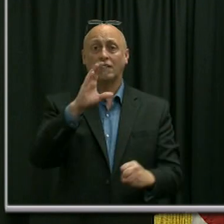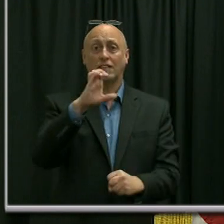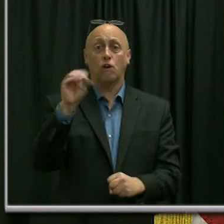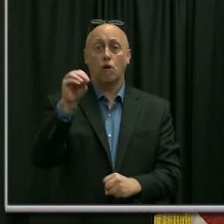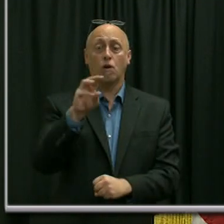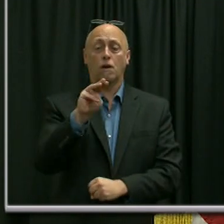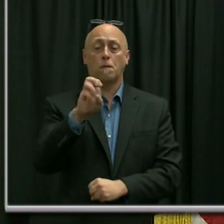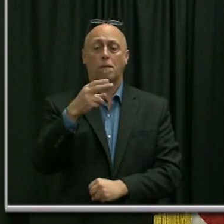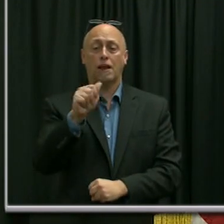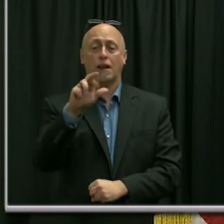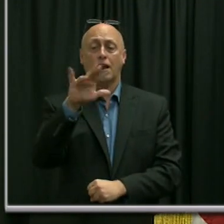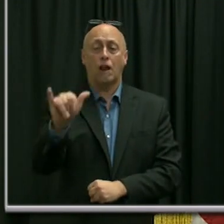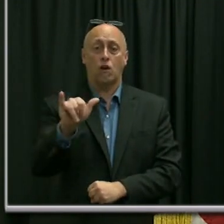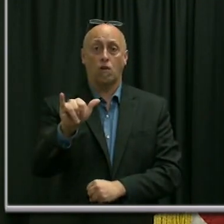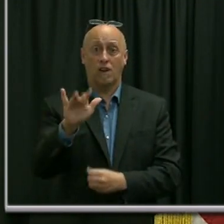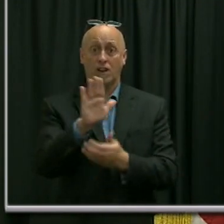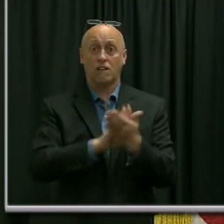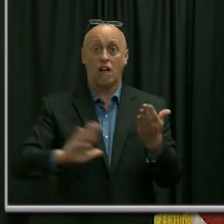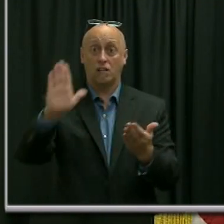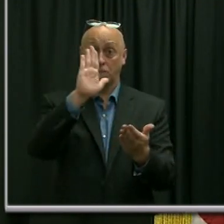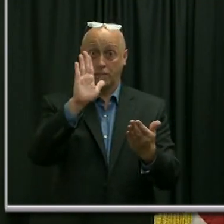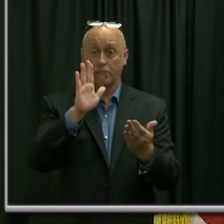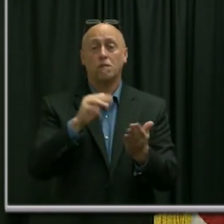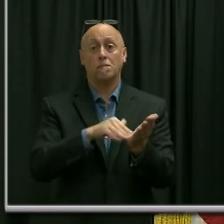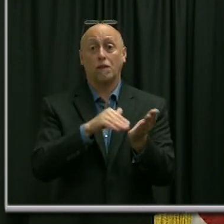INTRODUCE PRESIDENT AND CEO OF